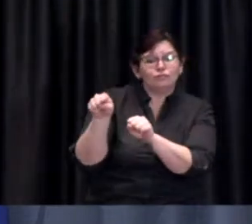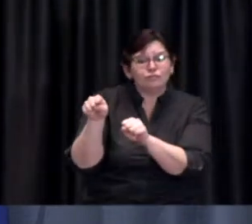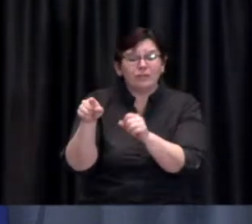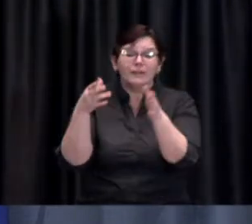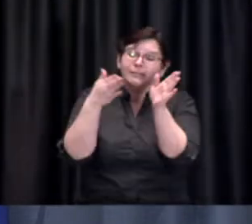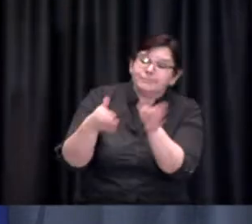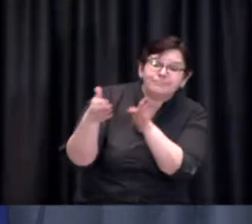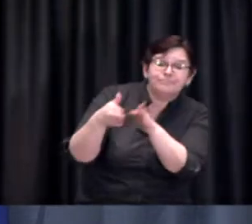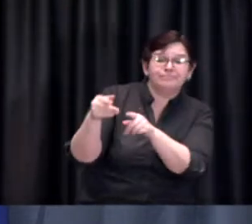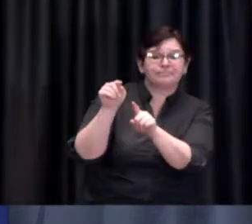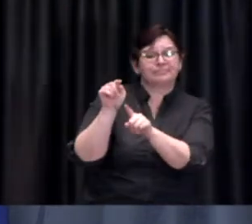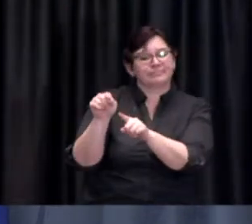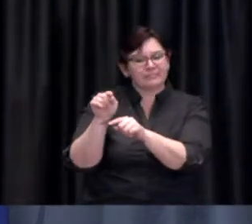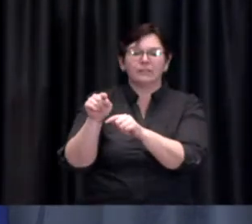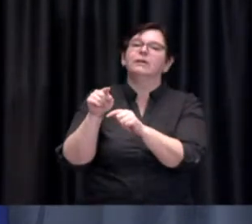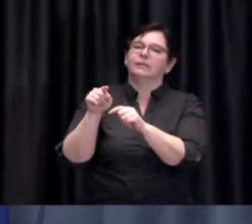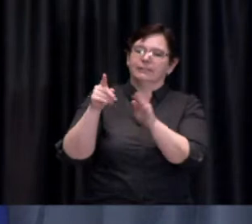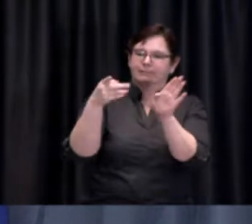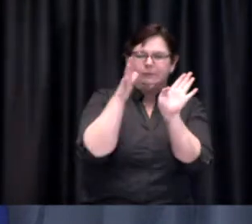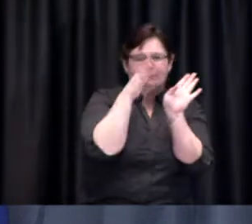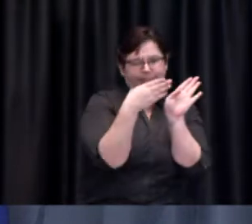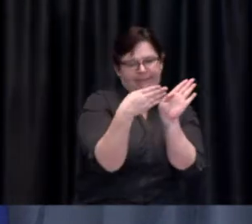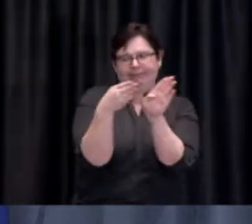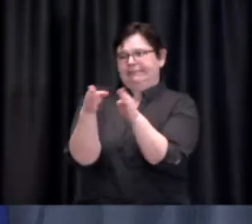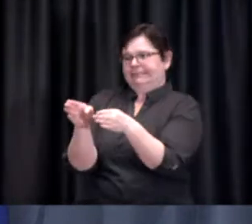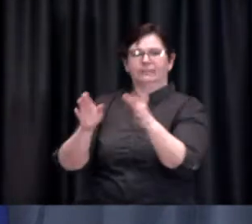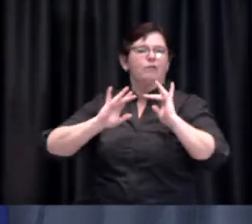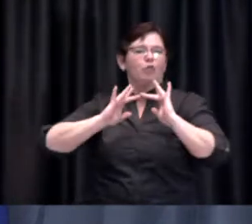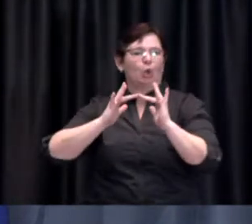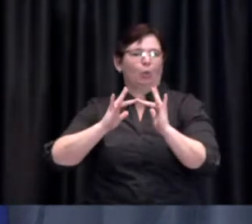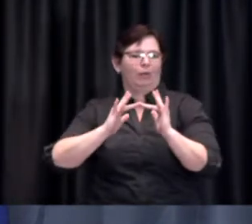in some way and are well advanced in planning for that outcome